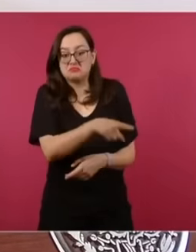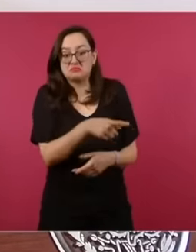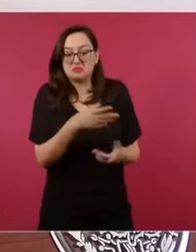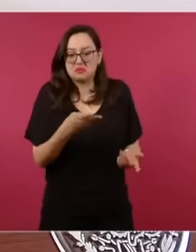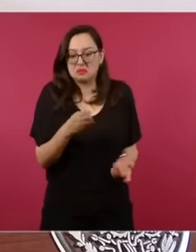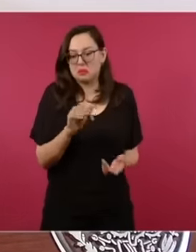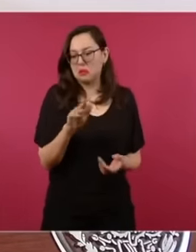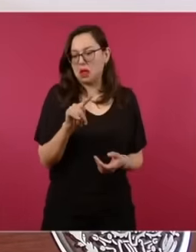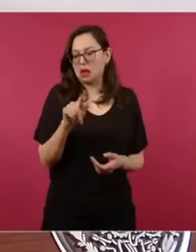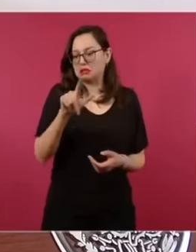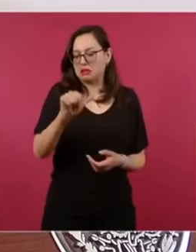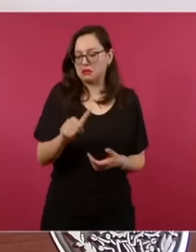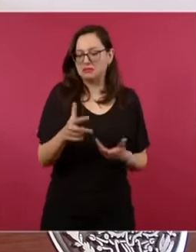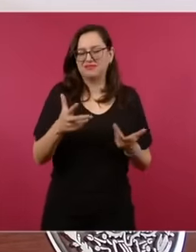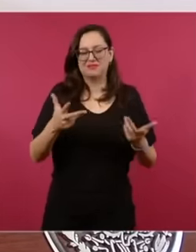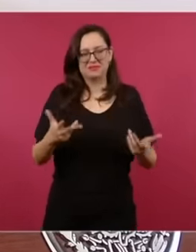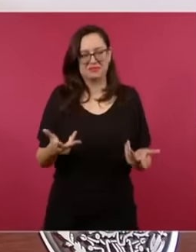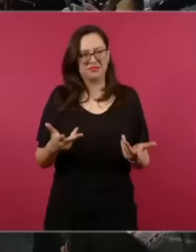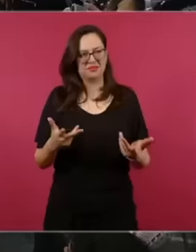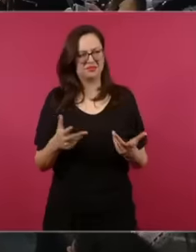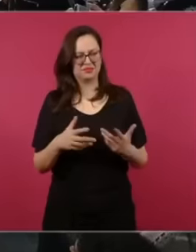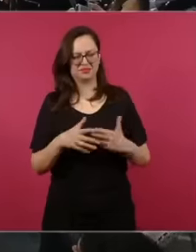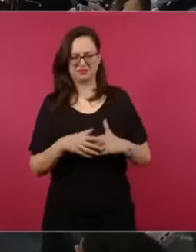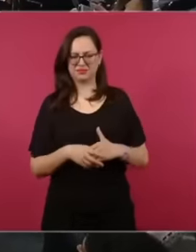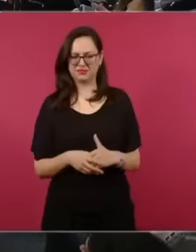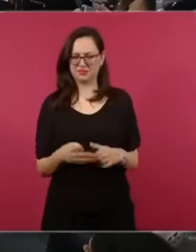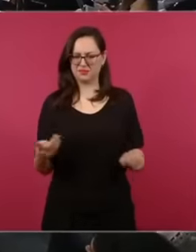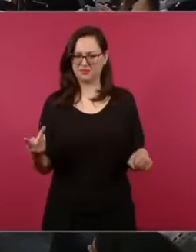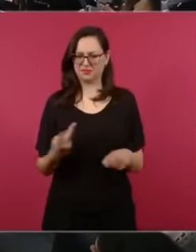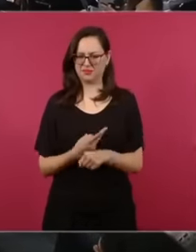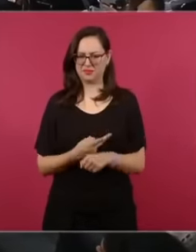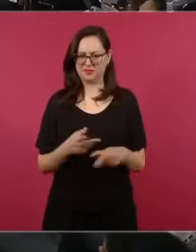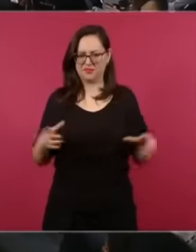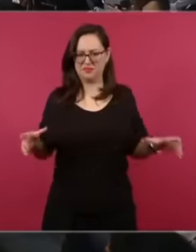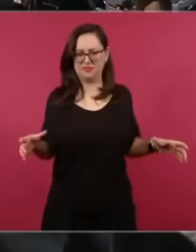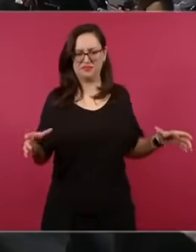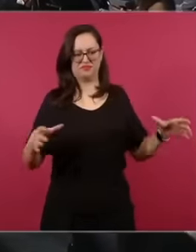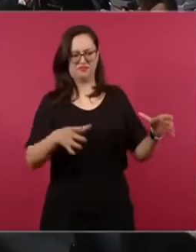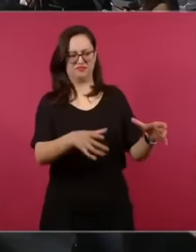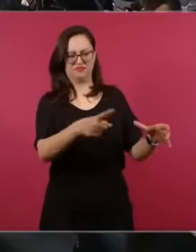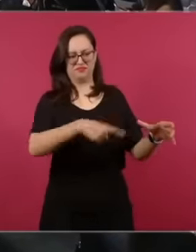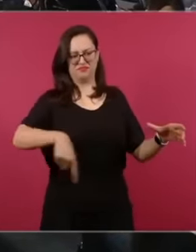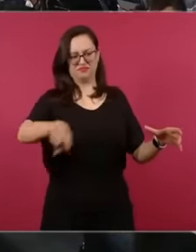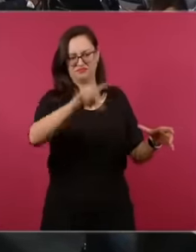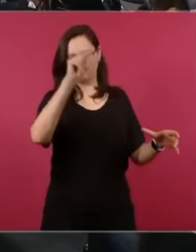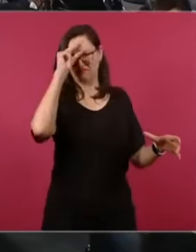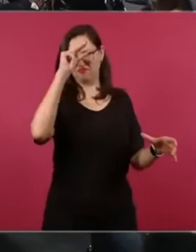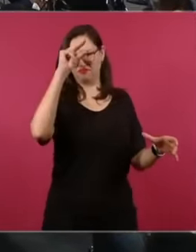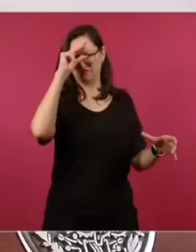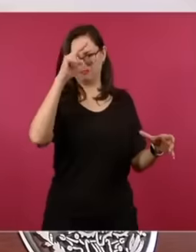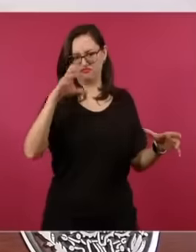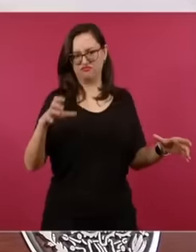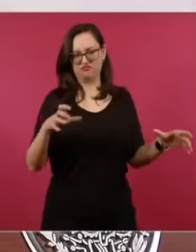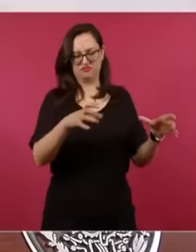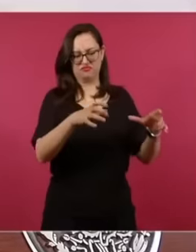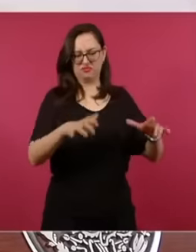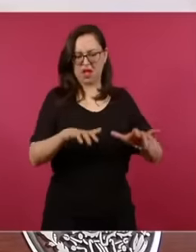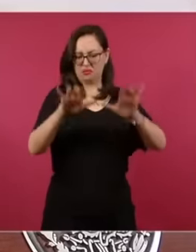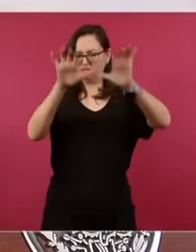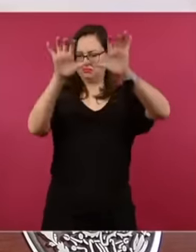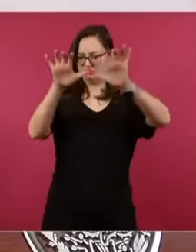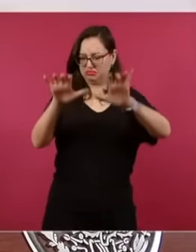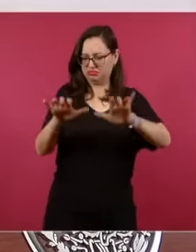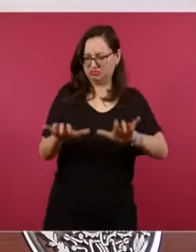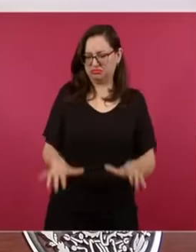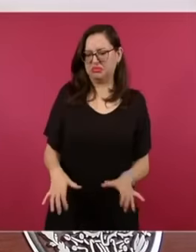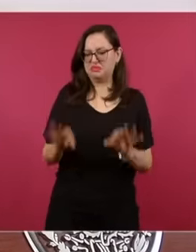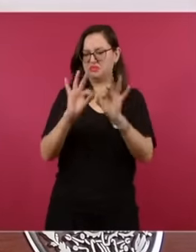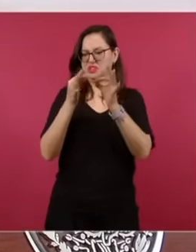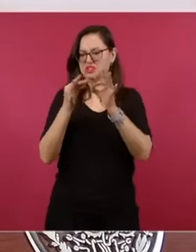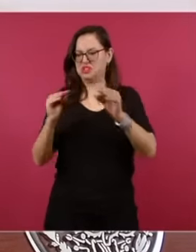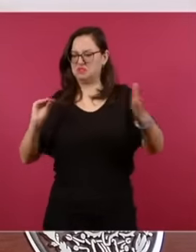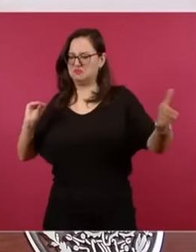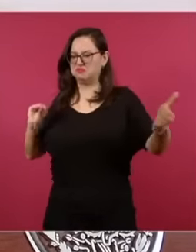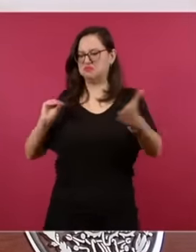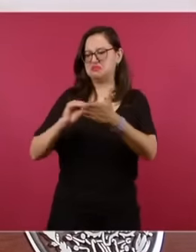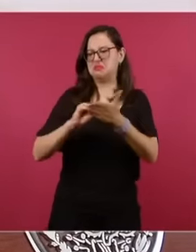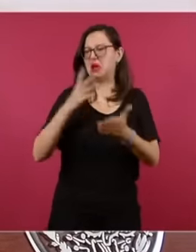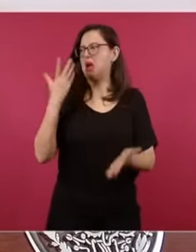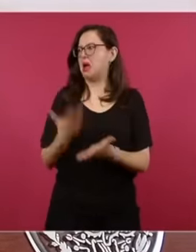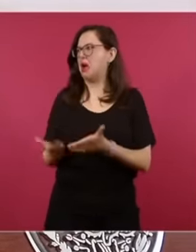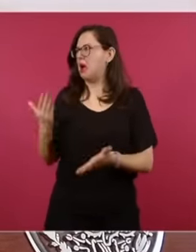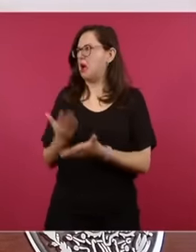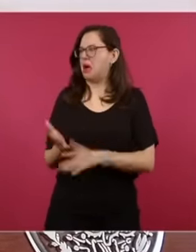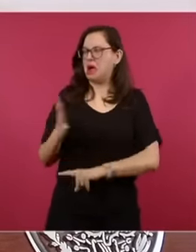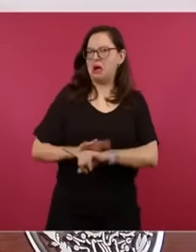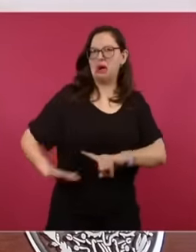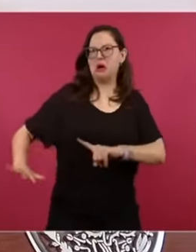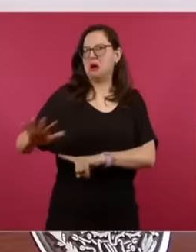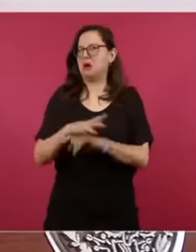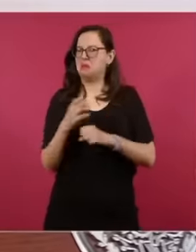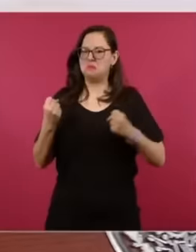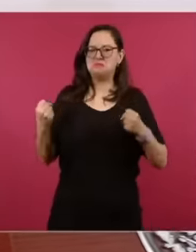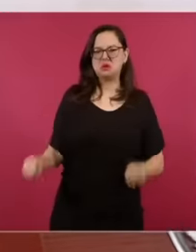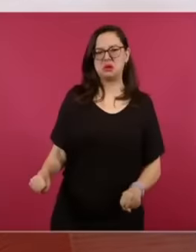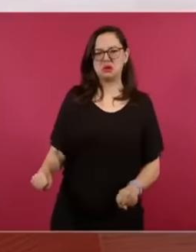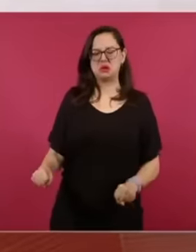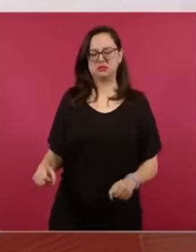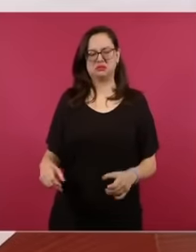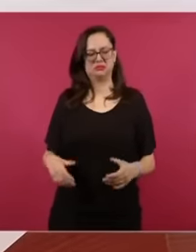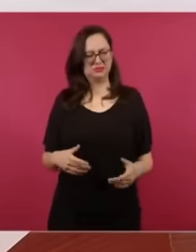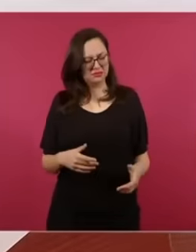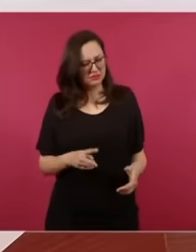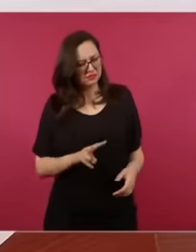Regime used it in one of their manifestos but it is not exclusive to Mexico and it is not